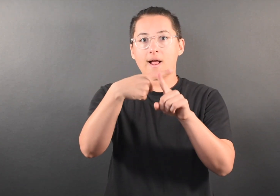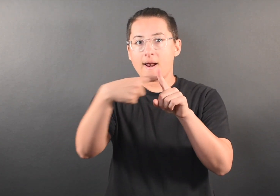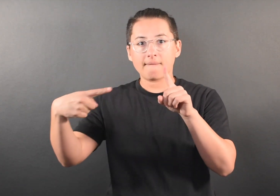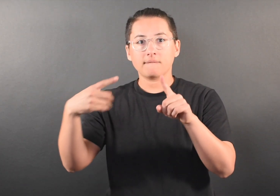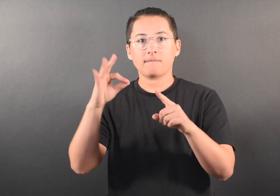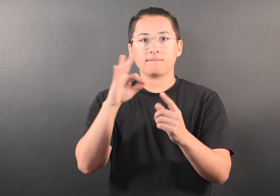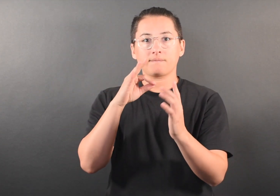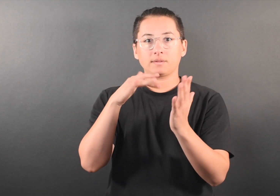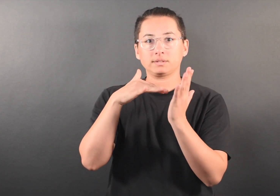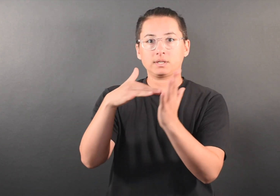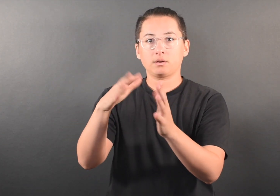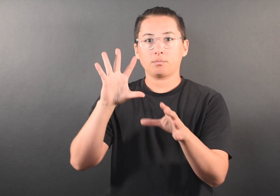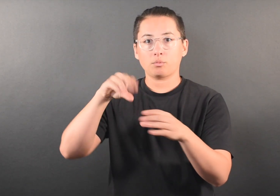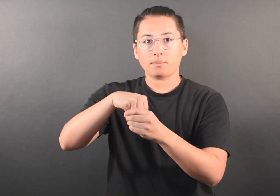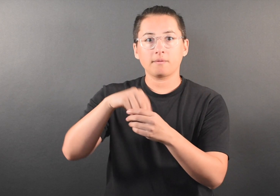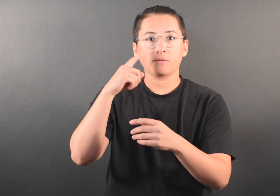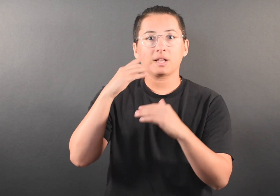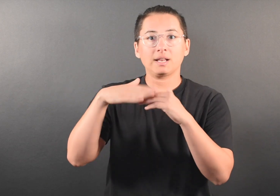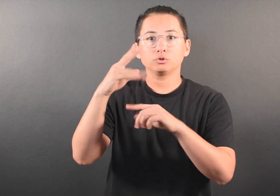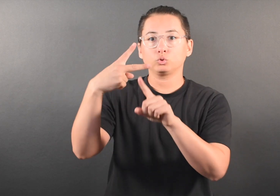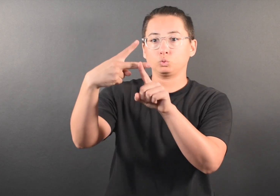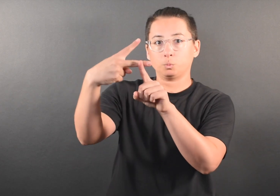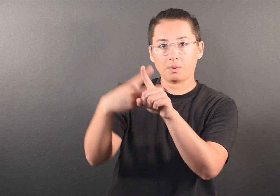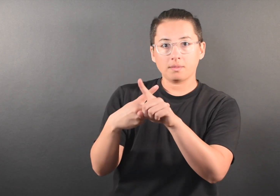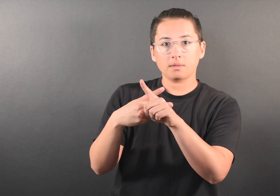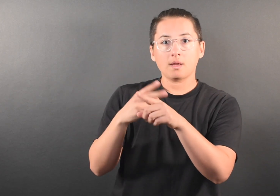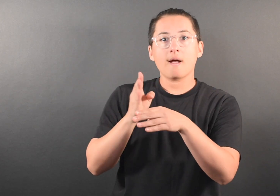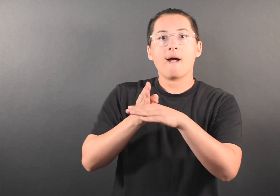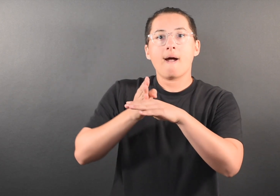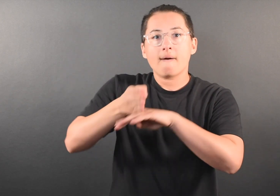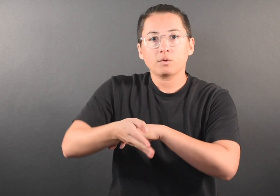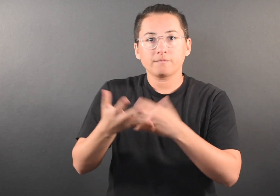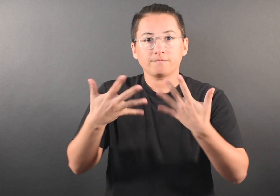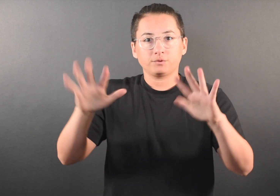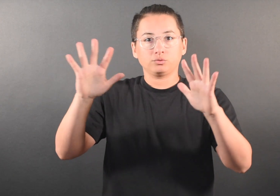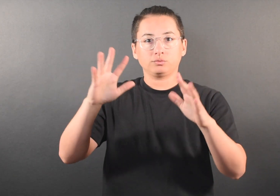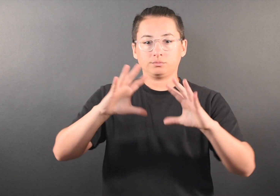at least half of the study participants for at least two months after completing